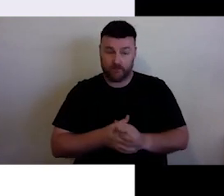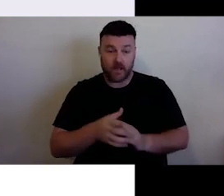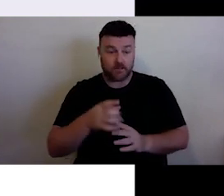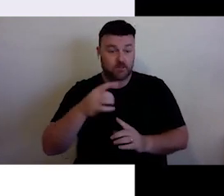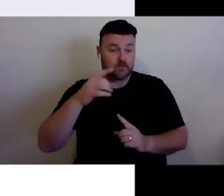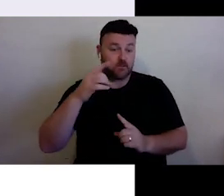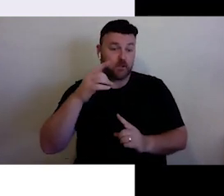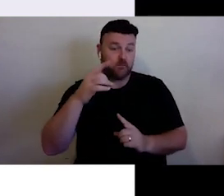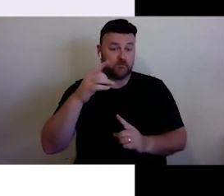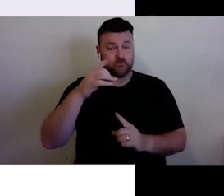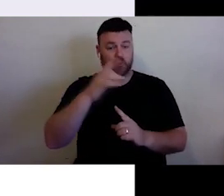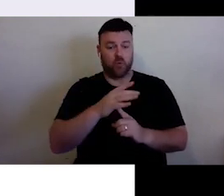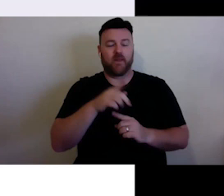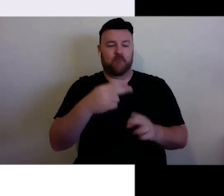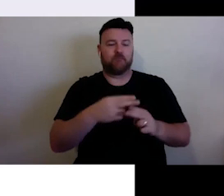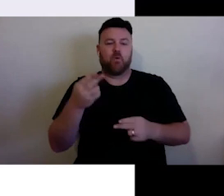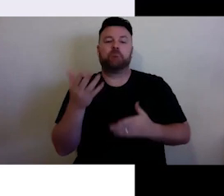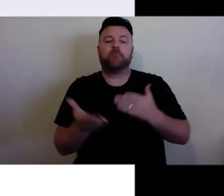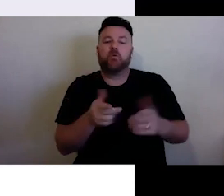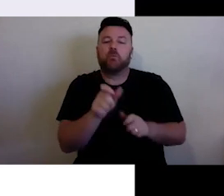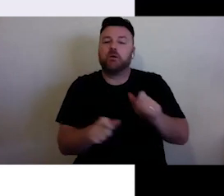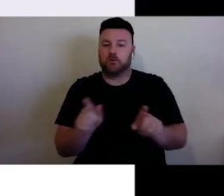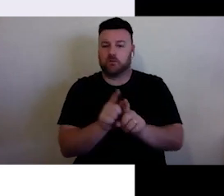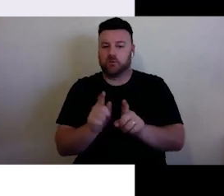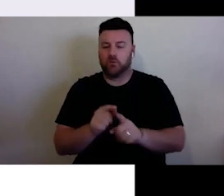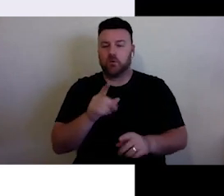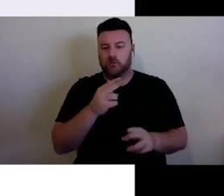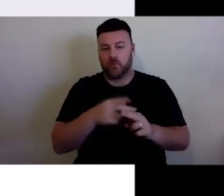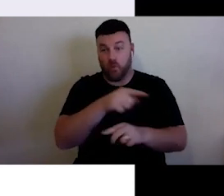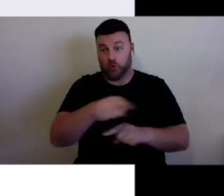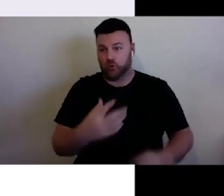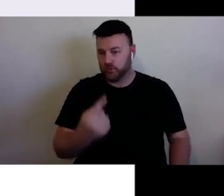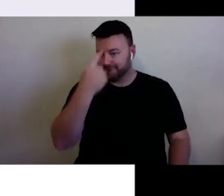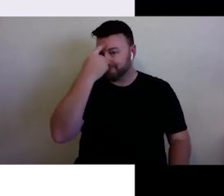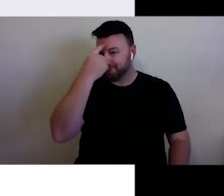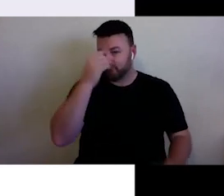performance as well. So things to take into account there - integrity